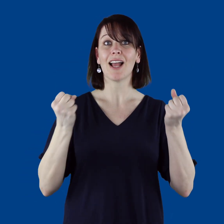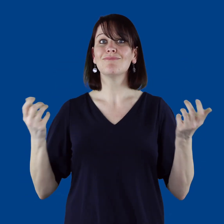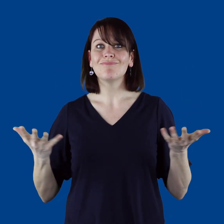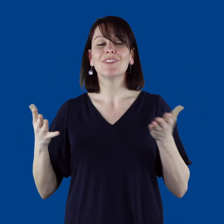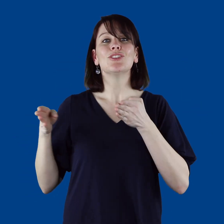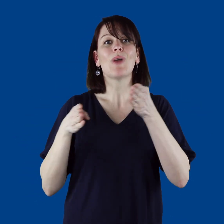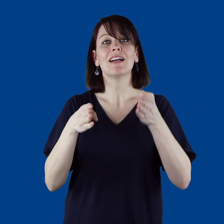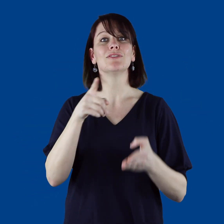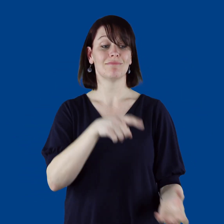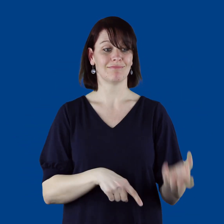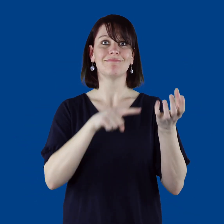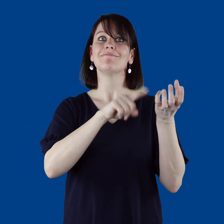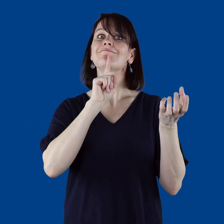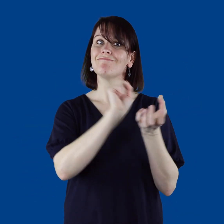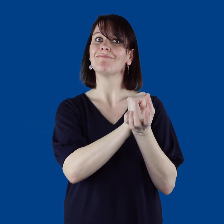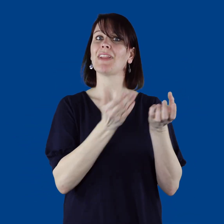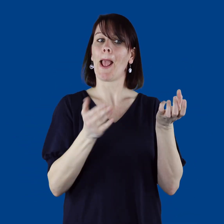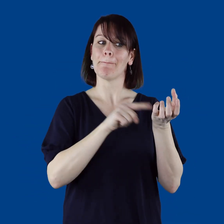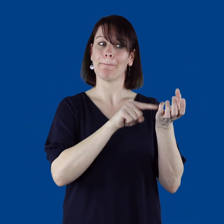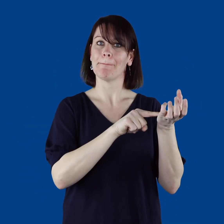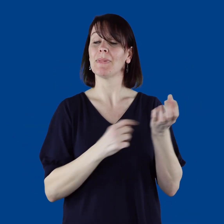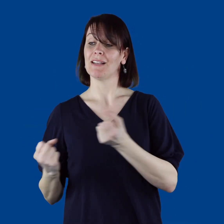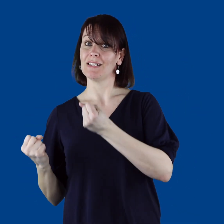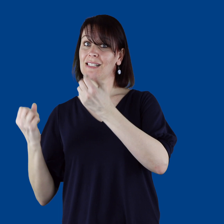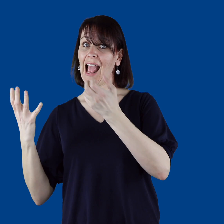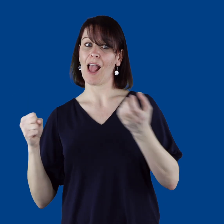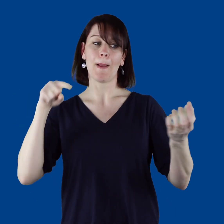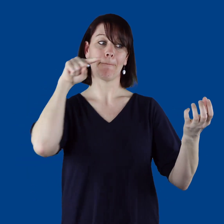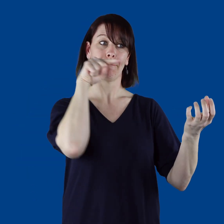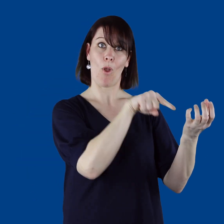Bracketing is where you label an object in sign, point to the actual object, and then